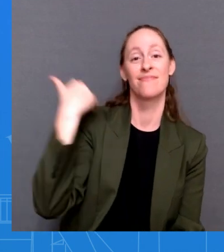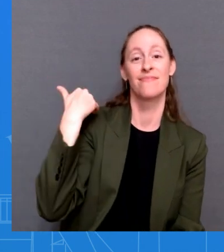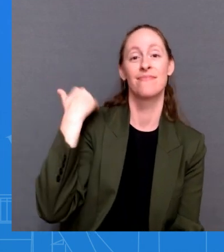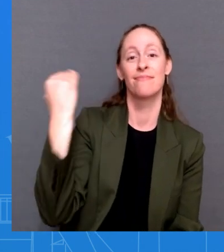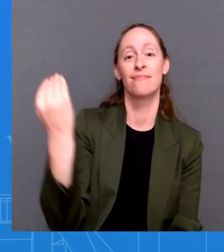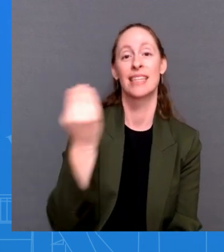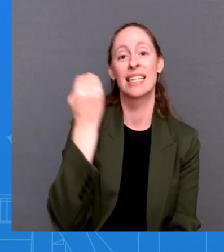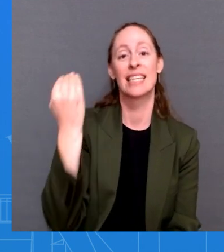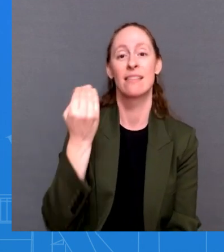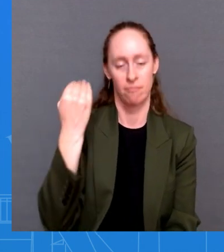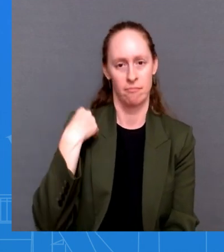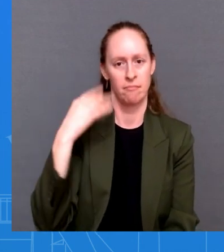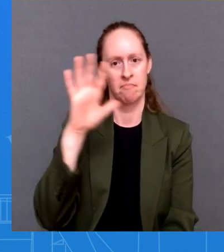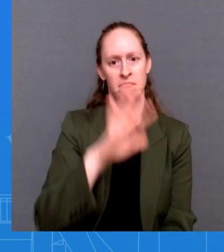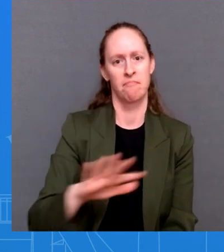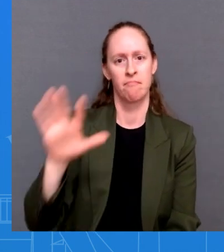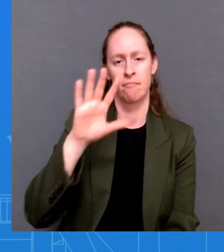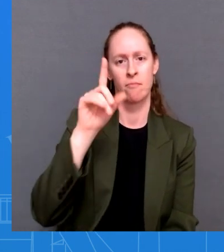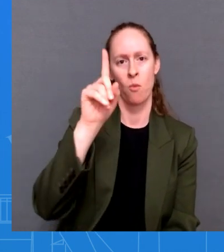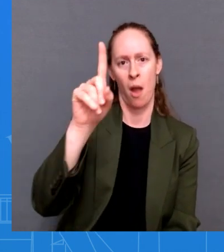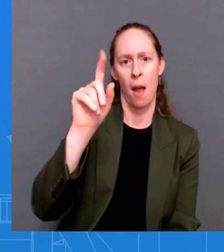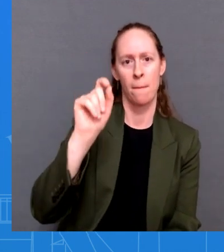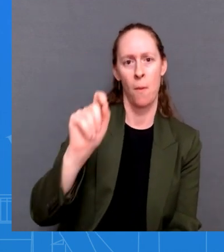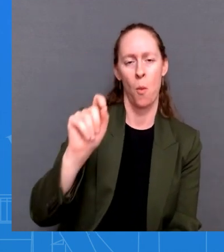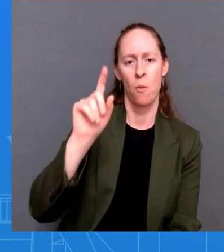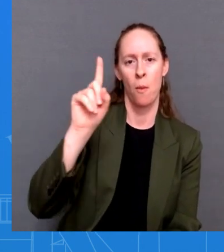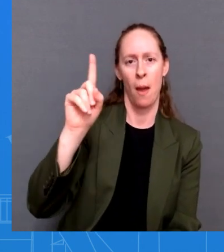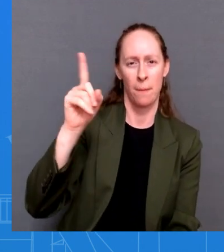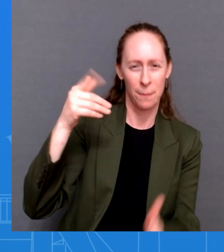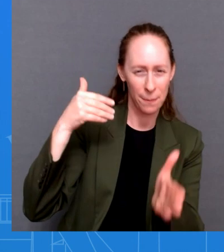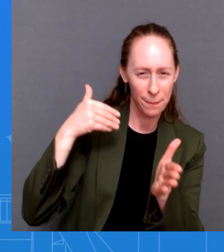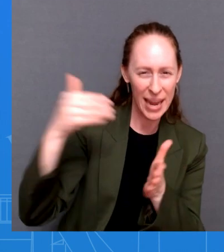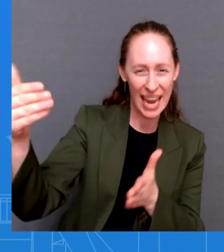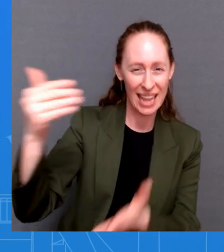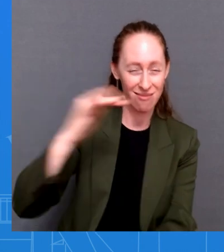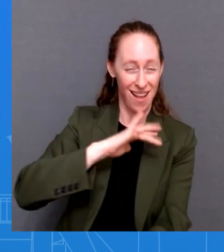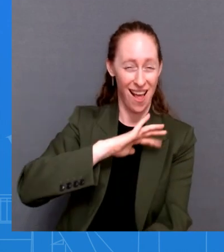That is the same total number of vials that jurisdictions were expecting